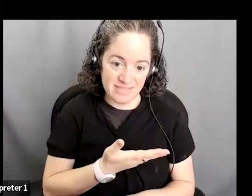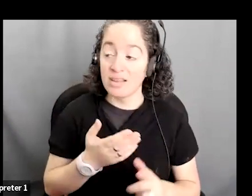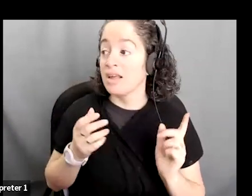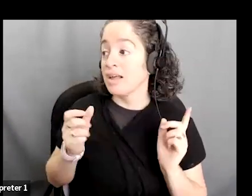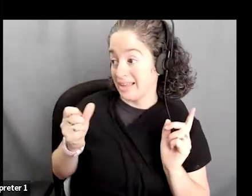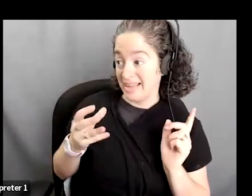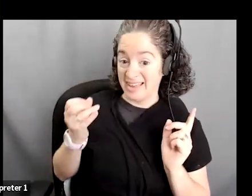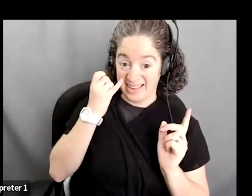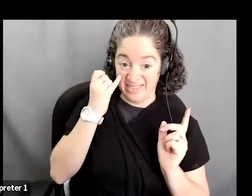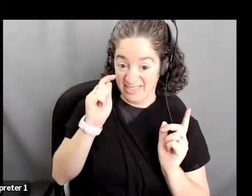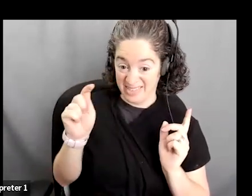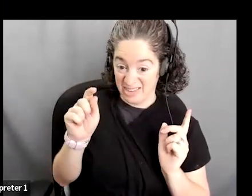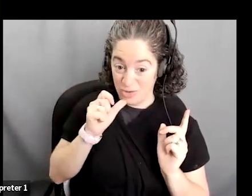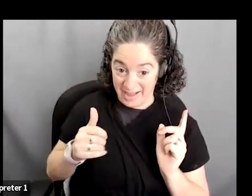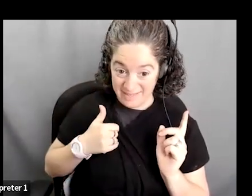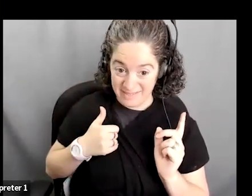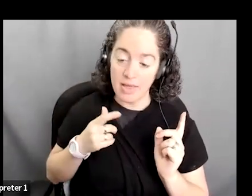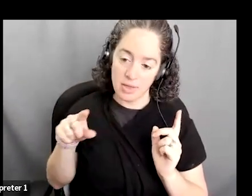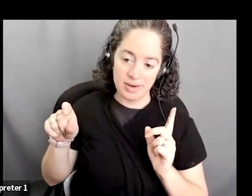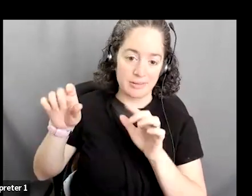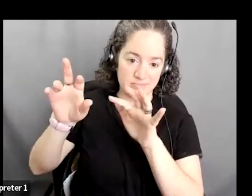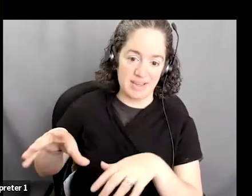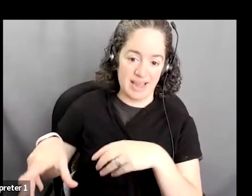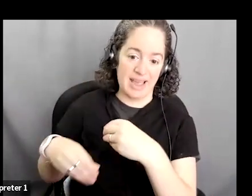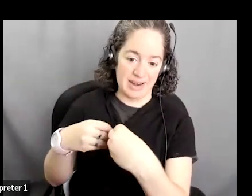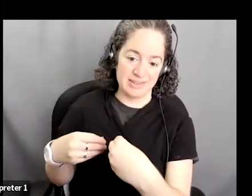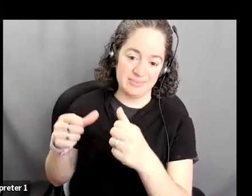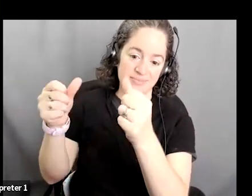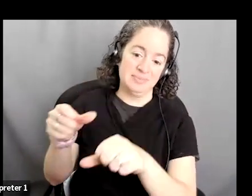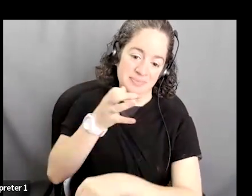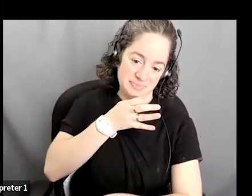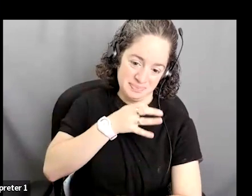to definitely get it up in the near future. We are about at time.